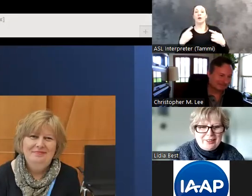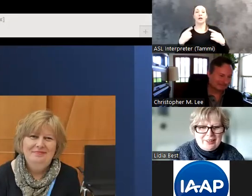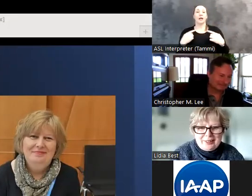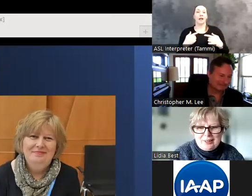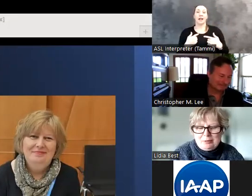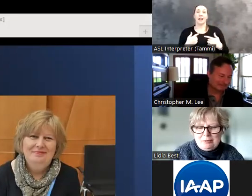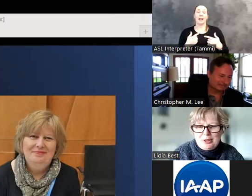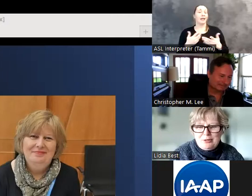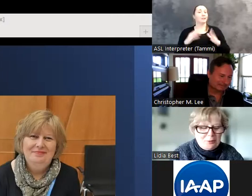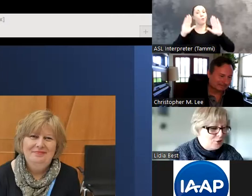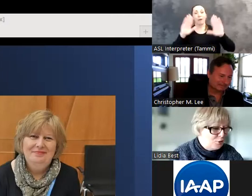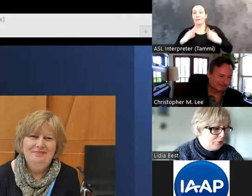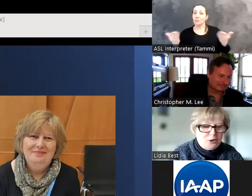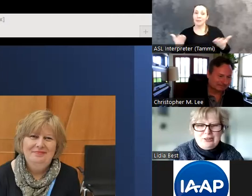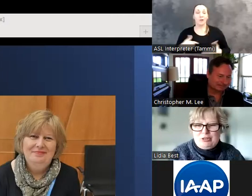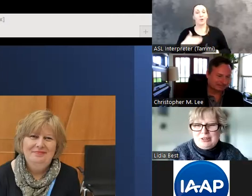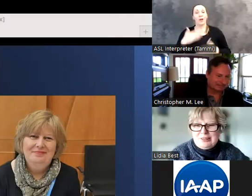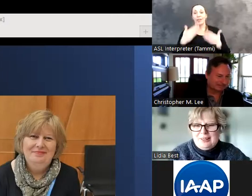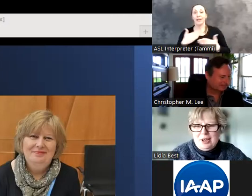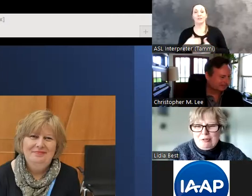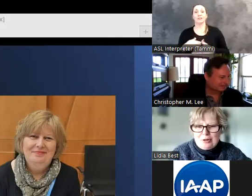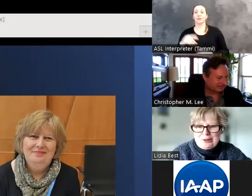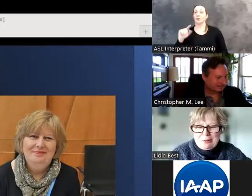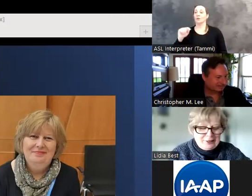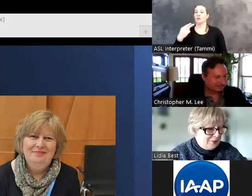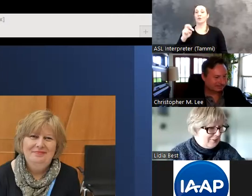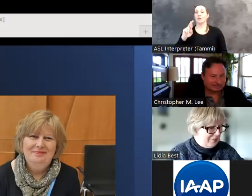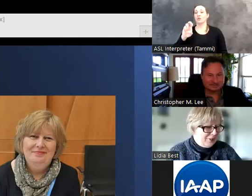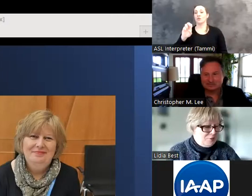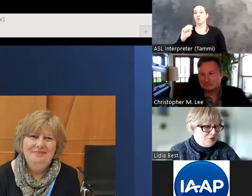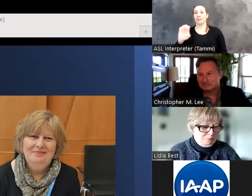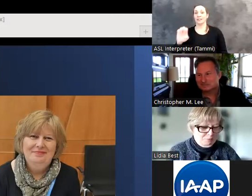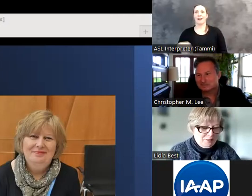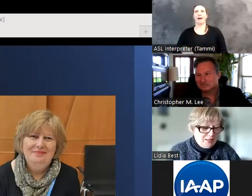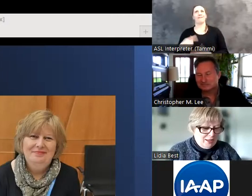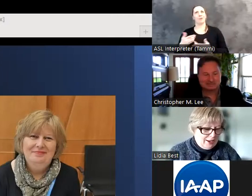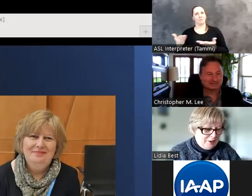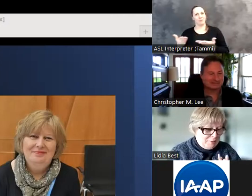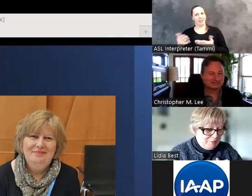up, bubbled up from the top to bottom. Thank you very much, Christopher. It is good to be here,